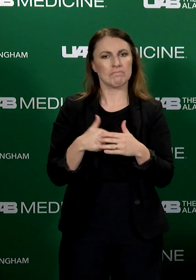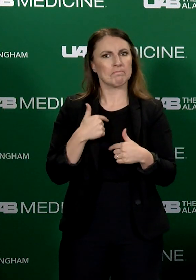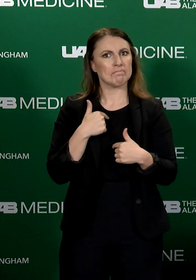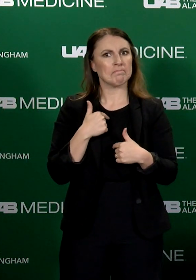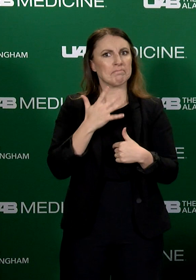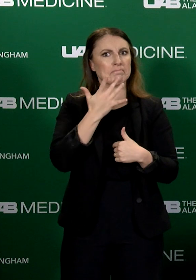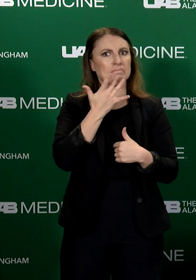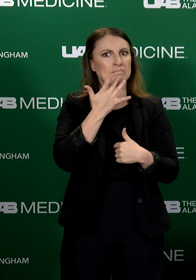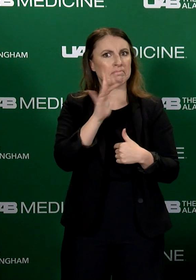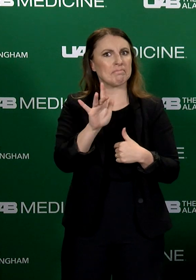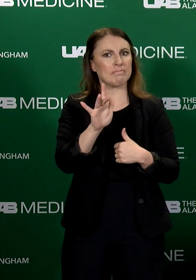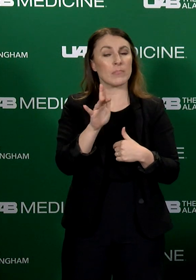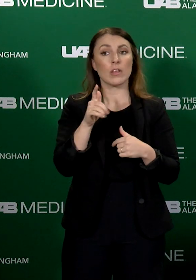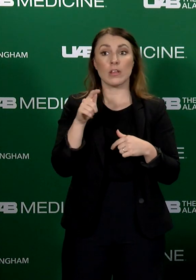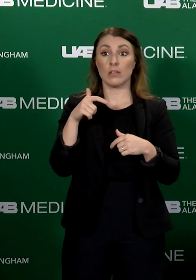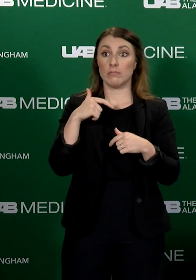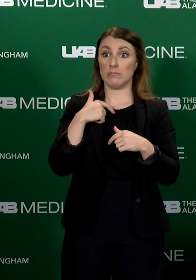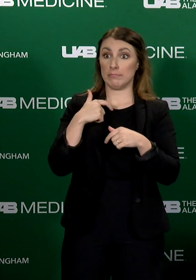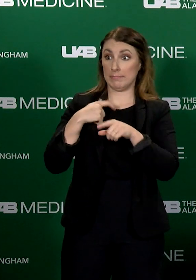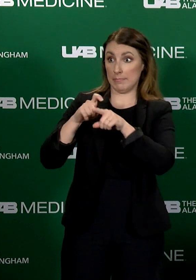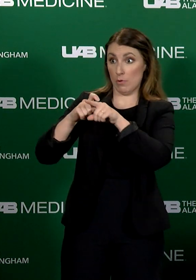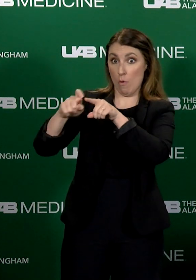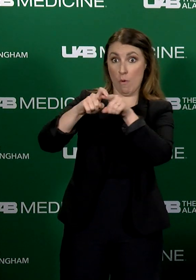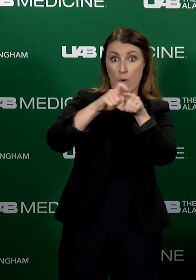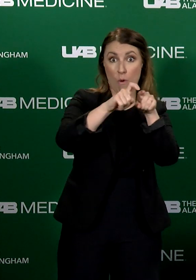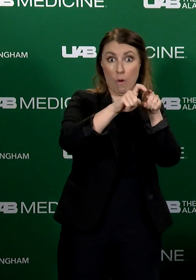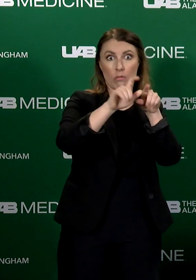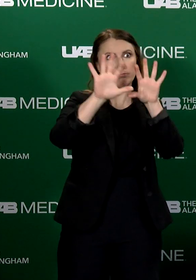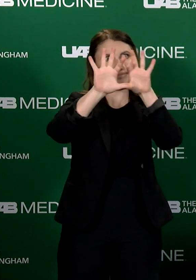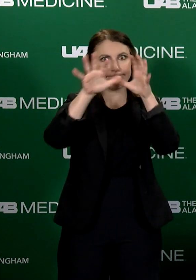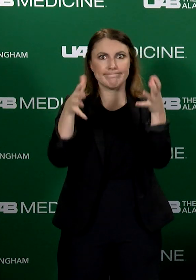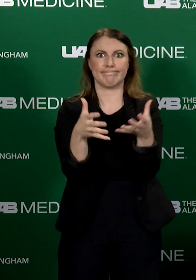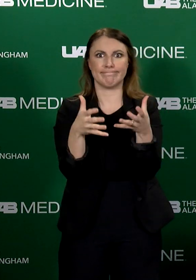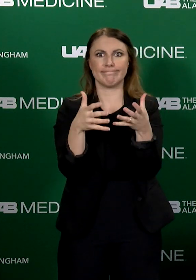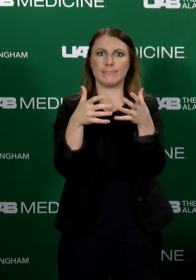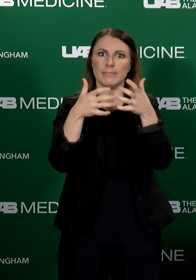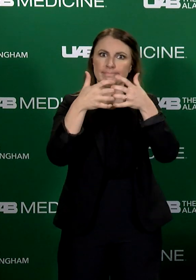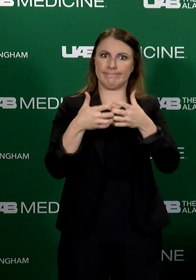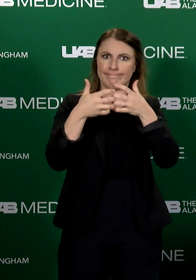to get on the phone with some of our global manufacturers and so if there are